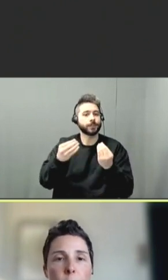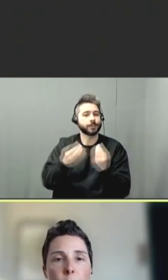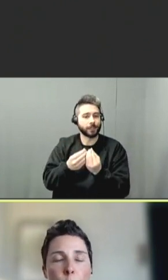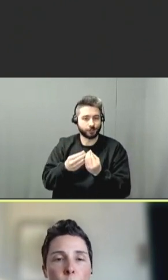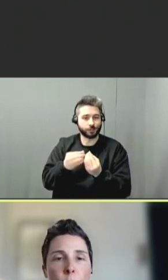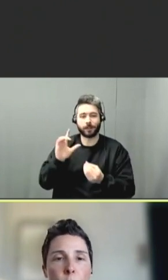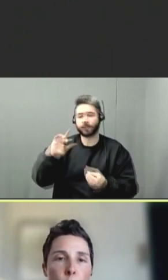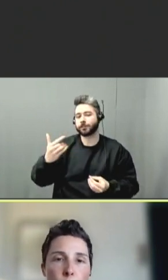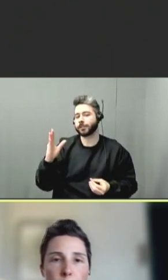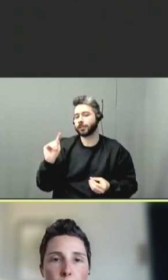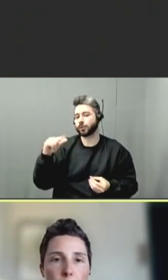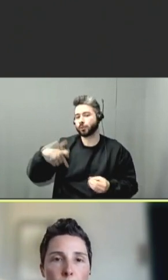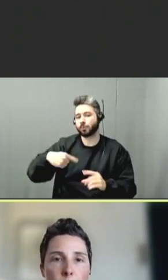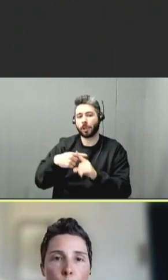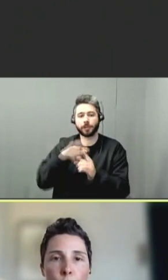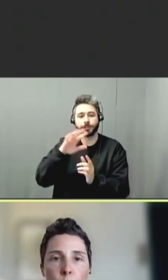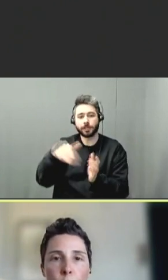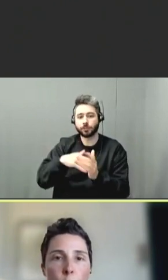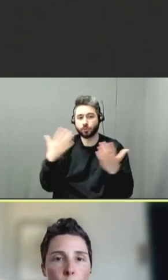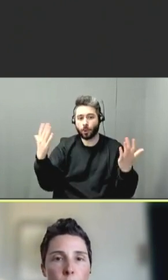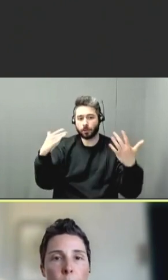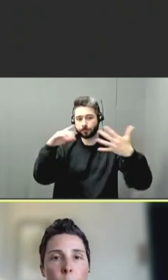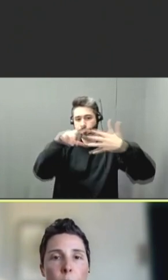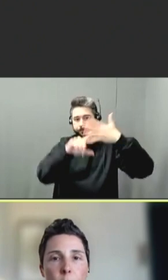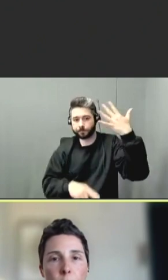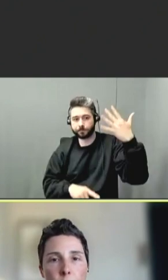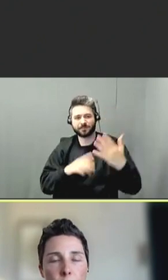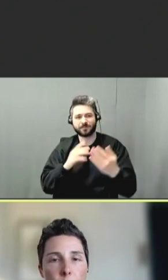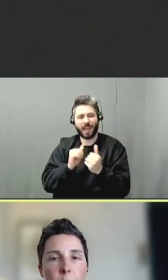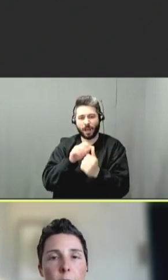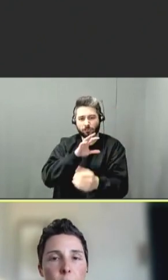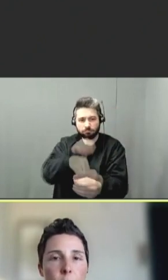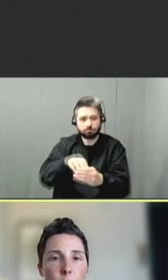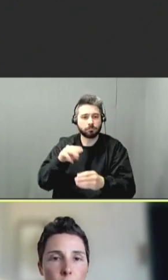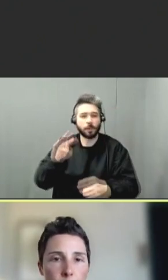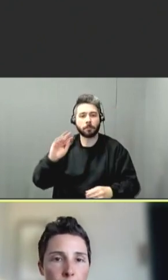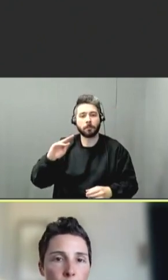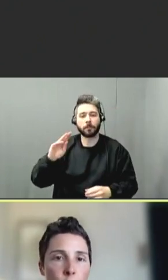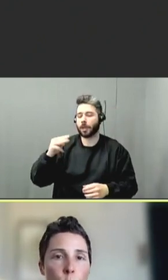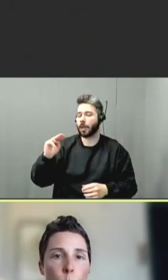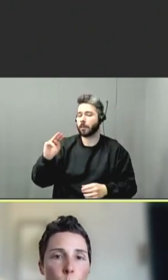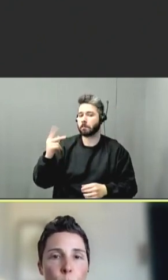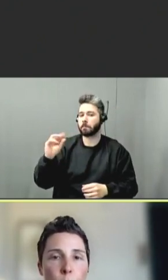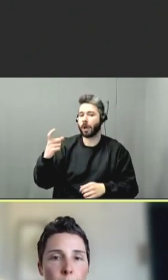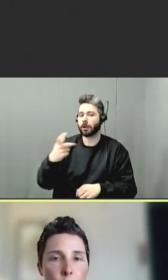were the following. How were you involved in Mpox vaccination efforts? What were the greatest